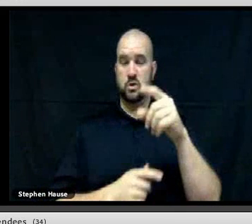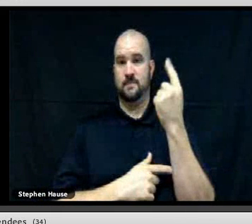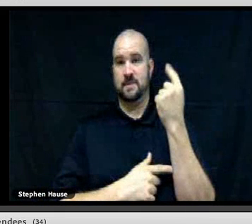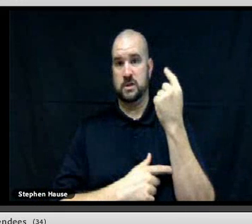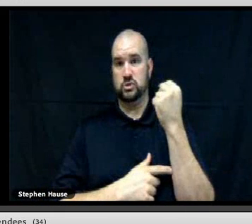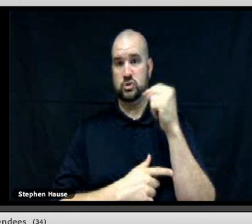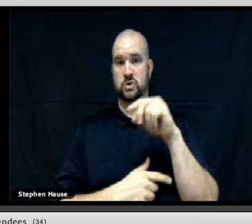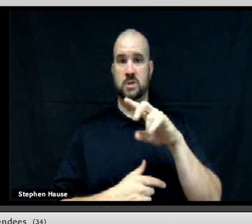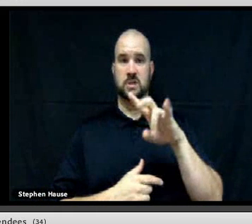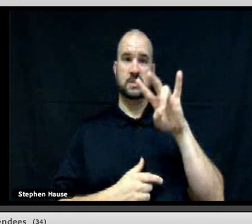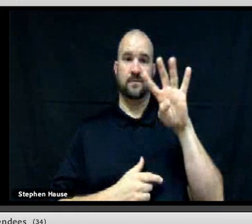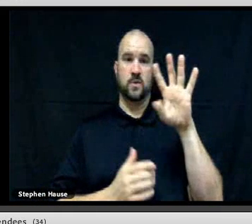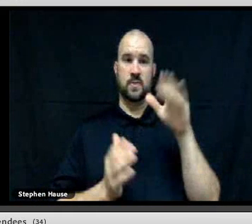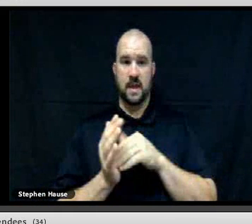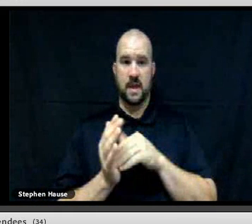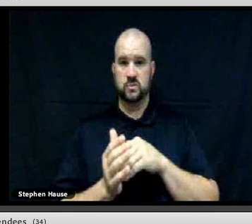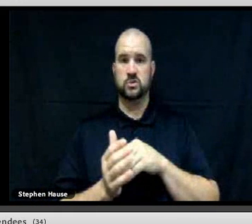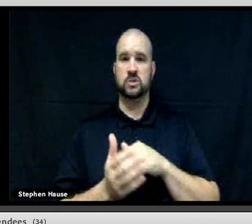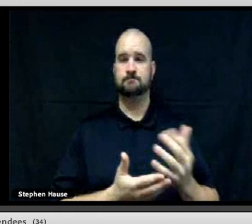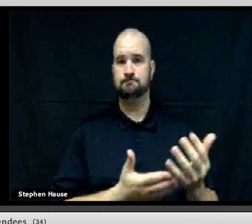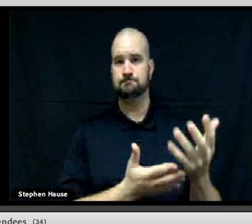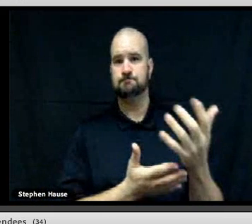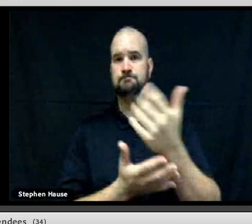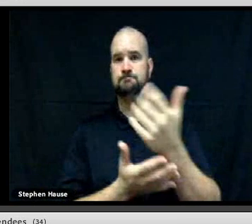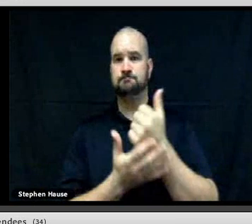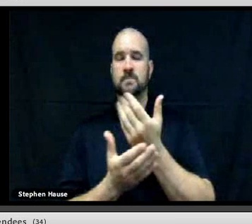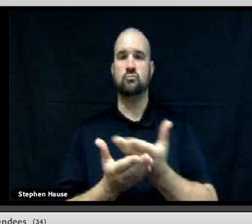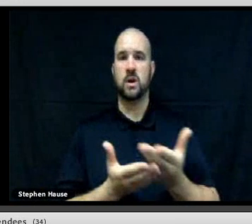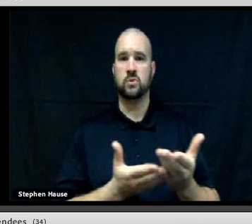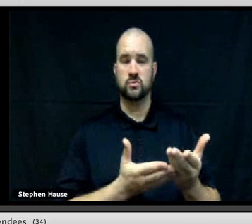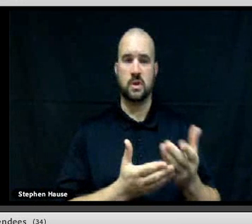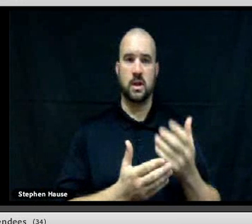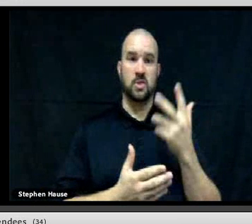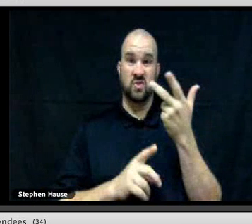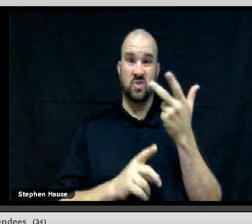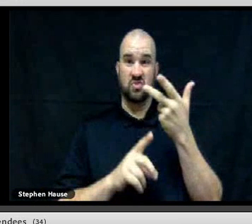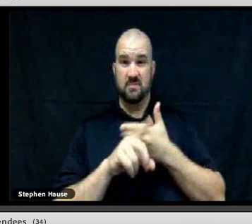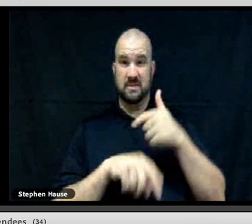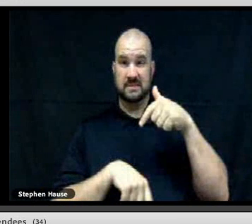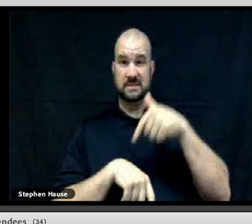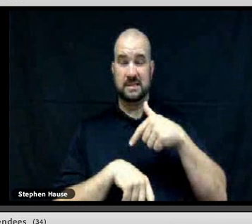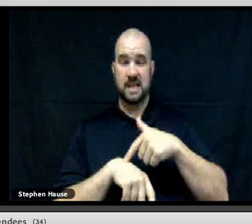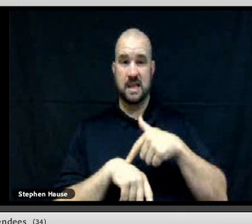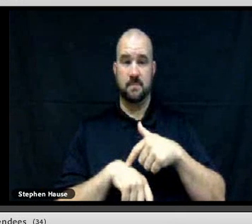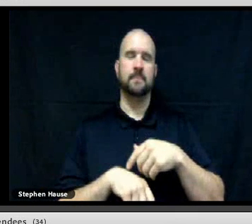Um, in three months time, we were -- I'm sorry, in four months time, we were able to add over